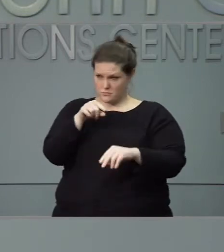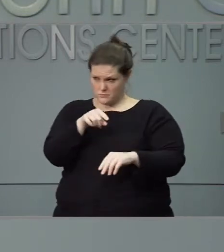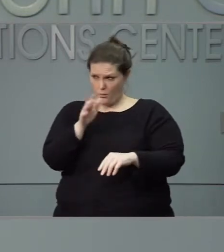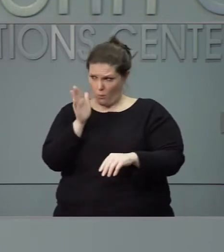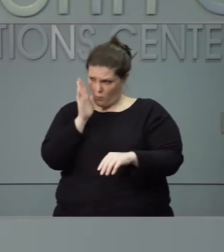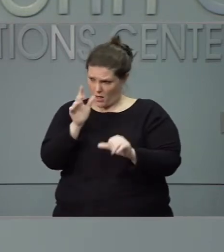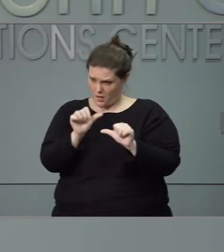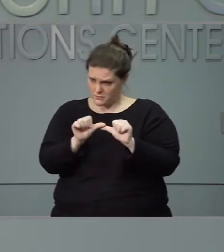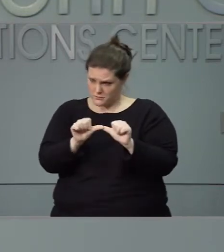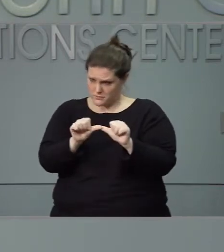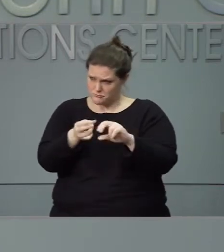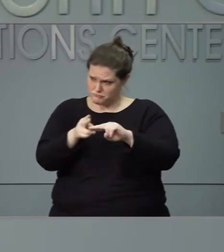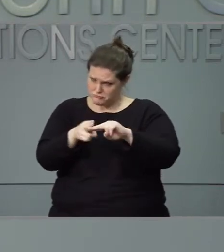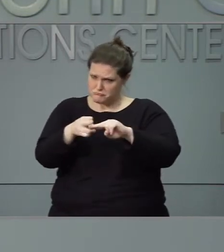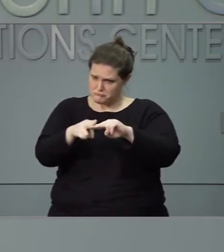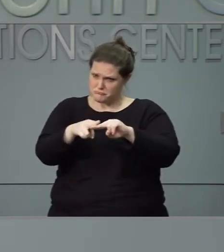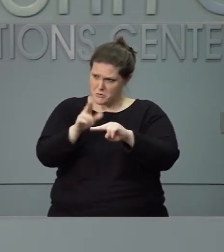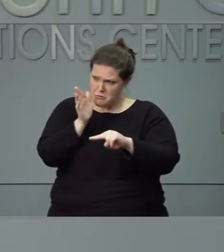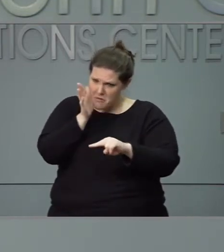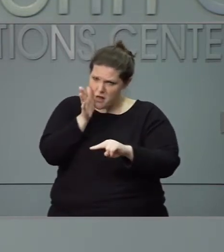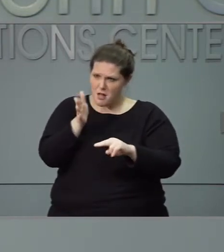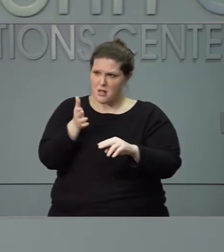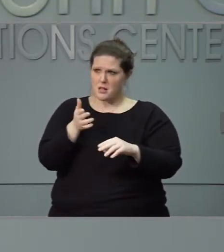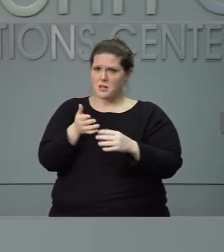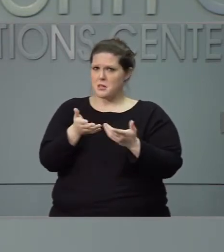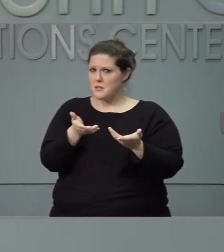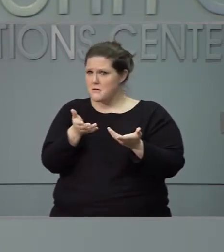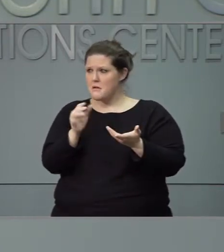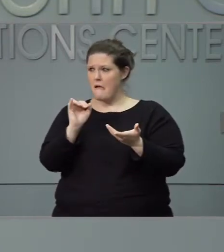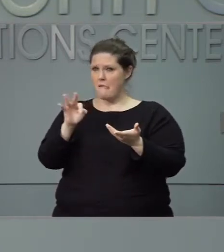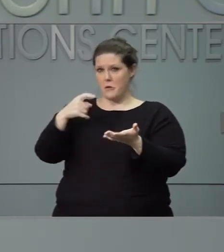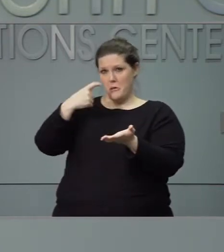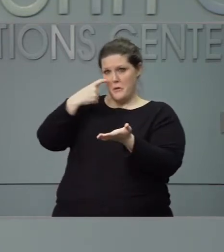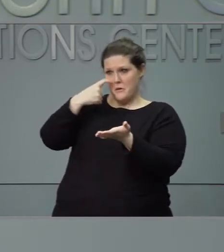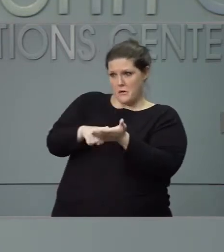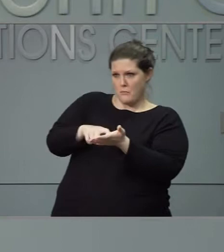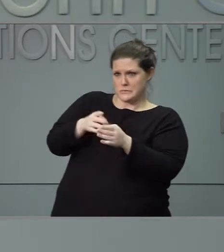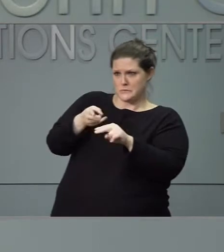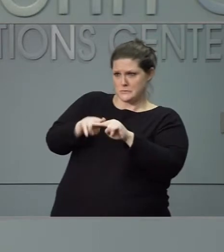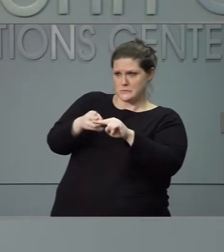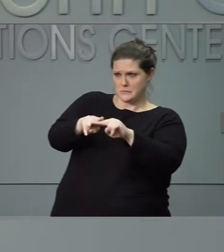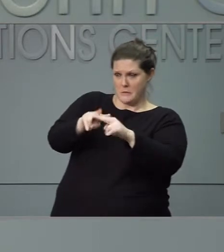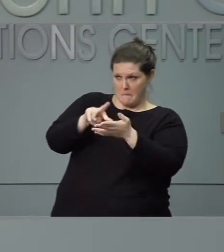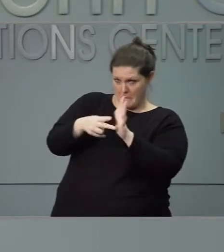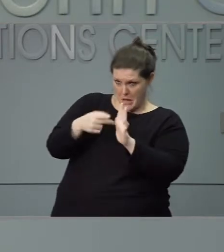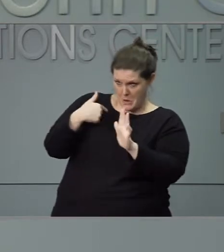TRABAJAR JUNTOS Y TENER MEDIDAS FUERTES PARA REDUCIR LA PROPAGACIÓN.